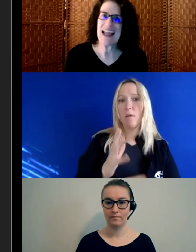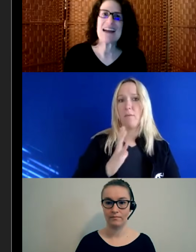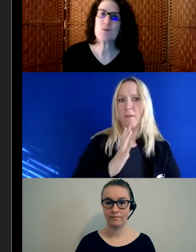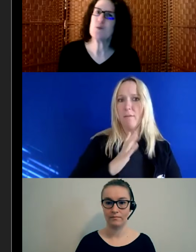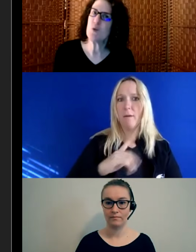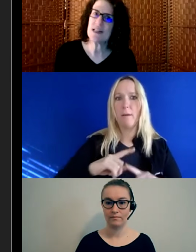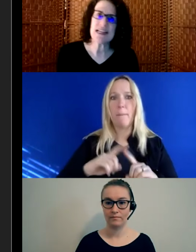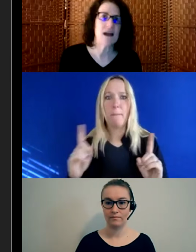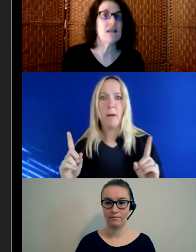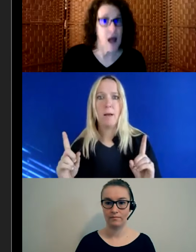And it was really a lot.